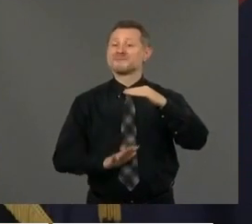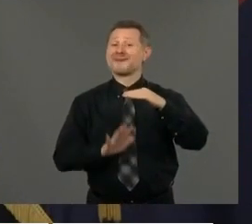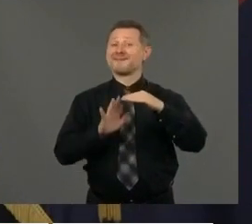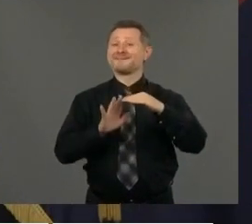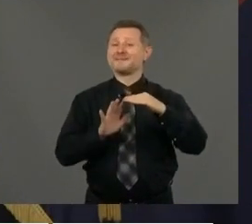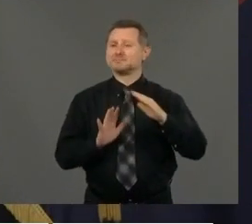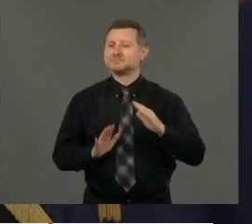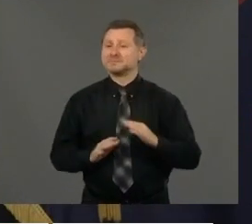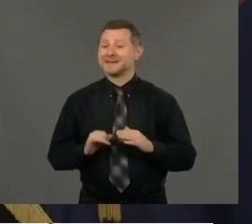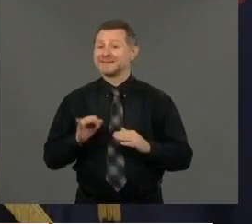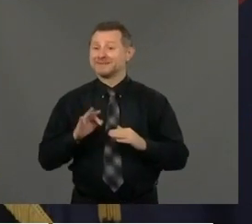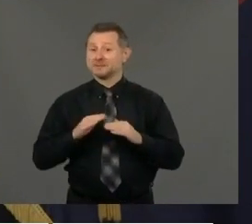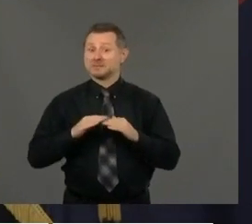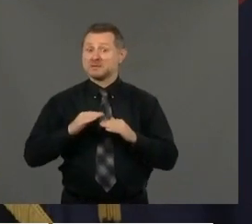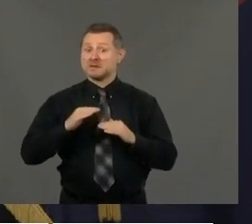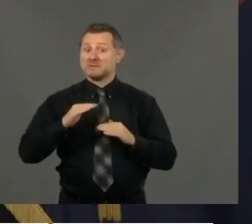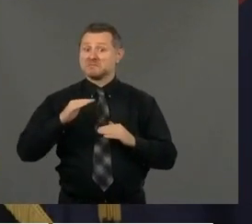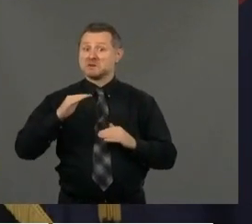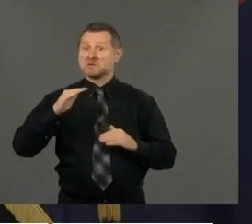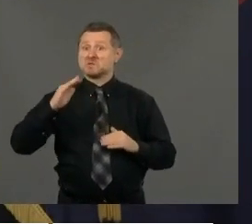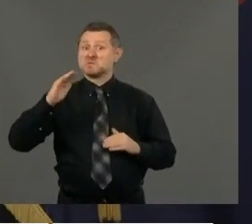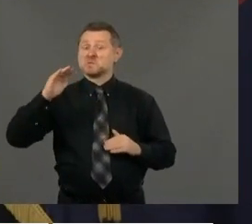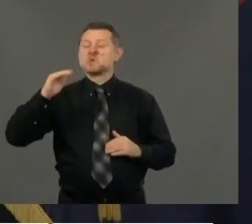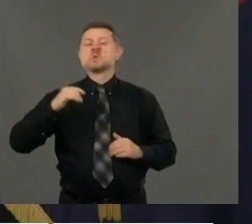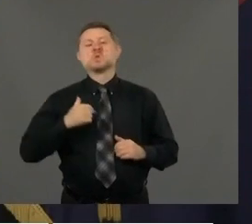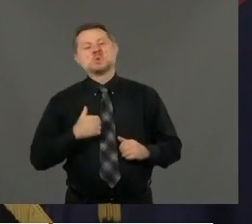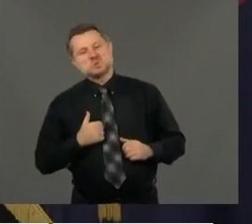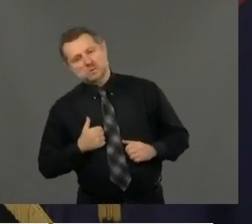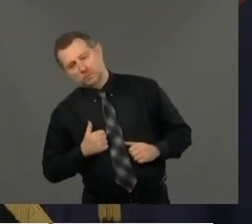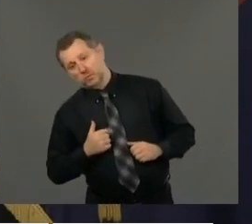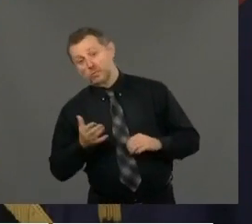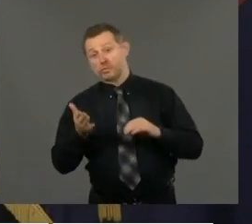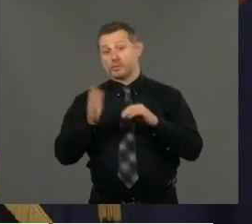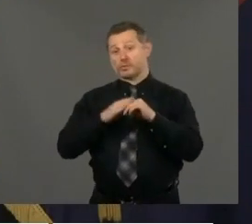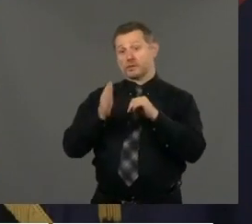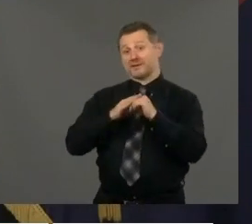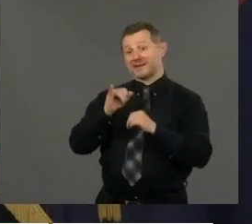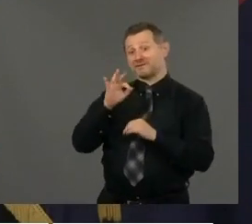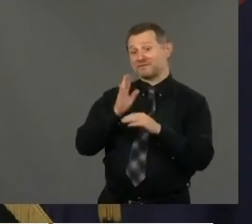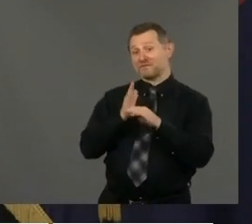OKAY, AS LONG AS YOU DON'T GO OVER FIVE, YOU HAVE A GREEN LIGHT. IF YOU SEE TWO, THREE, IF IT IS